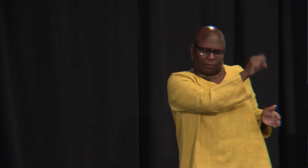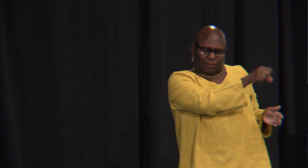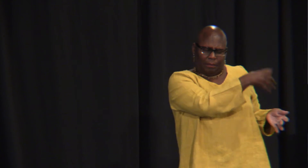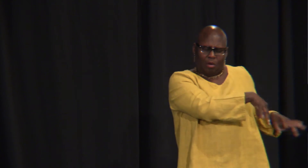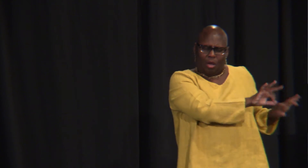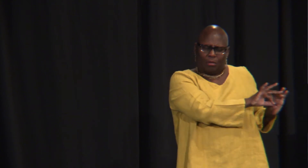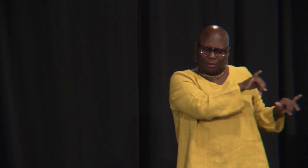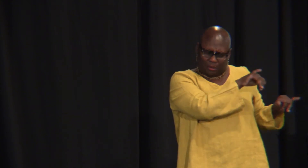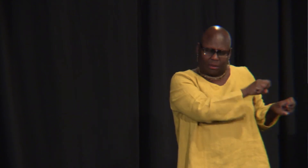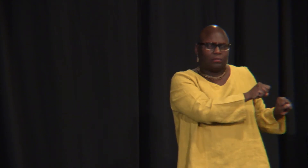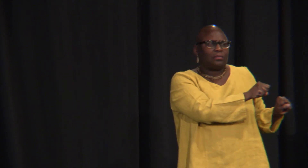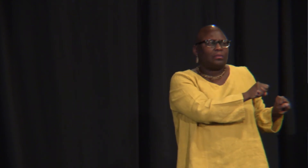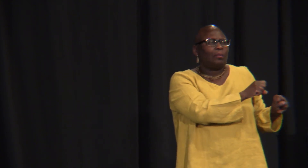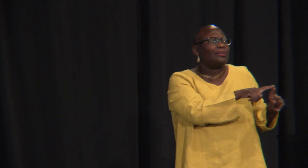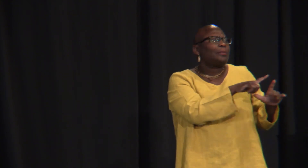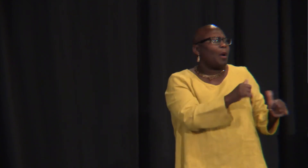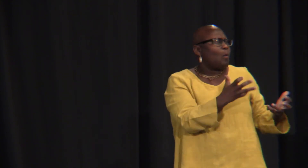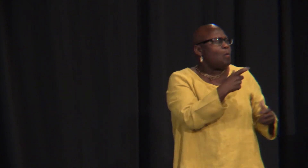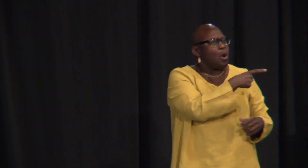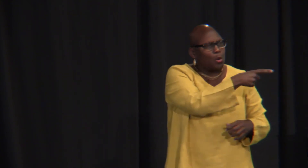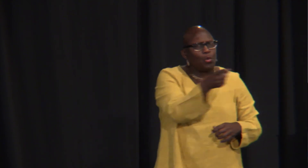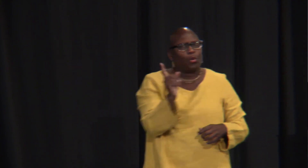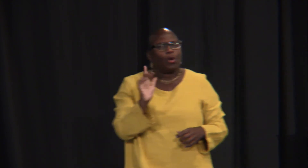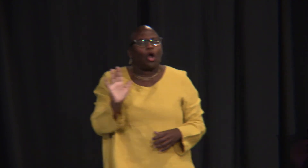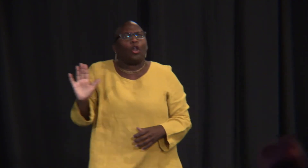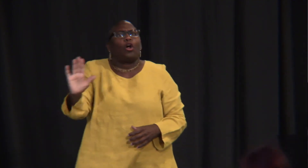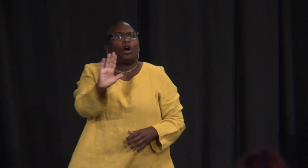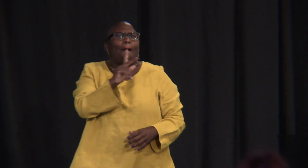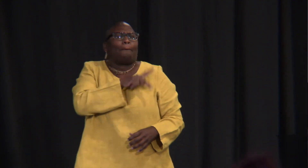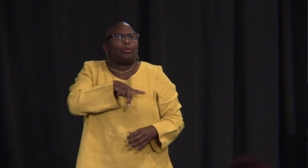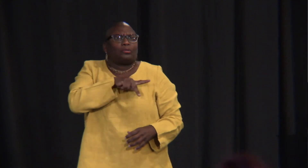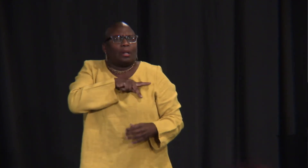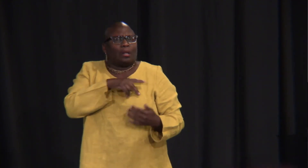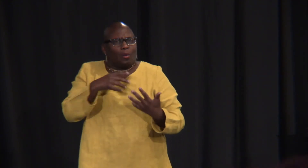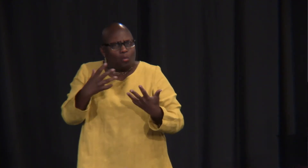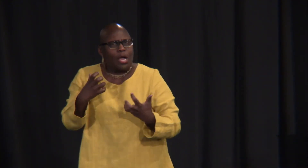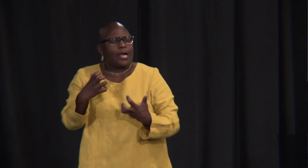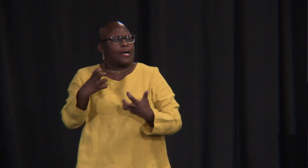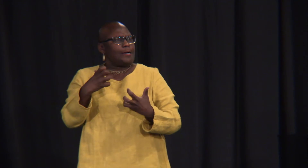Now I know you have come in part because you are looking for professional development credit.